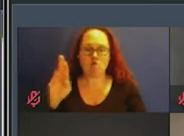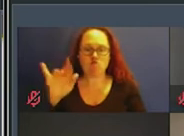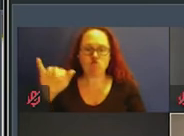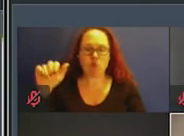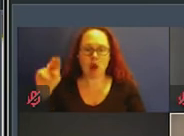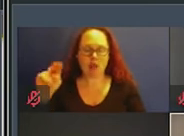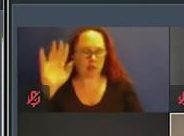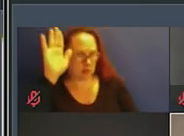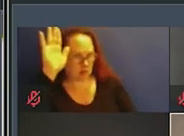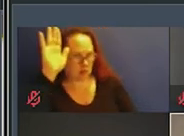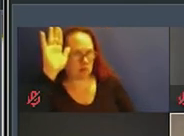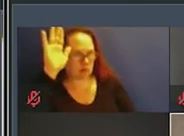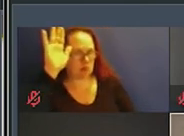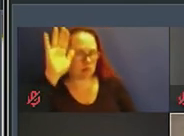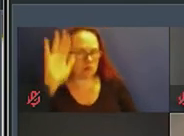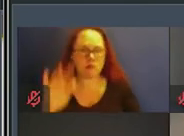Present Jessica Groten.